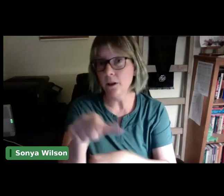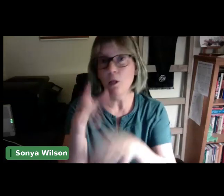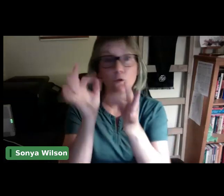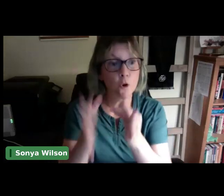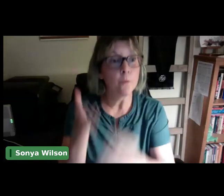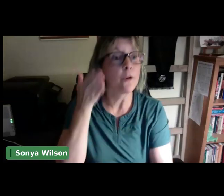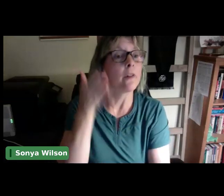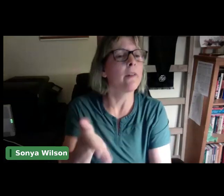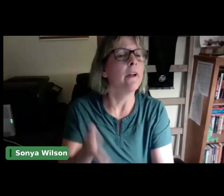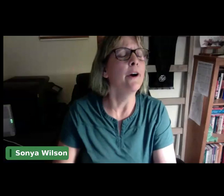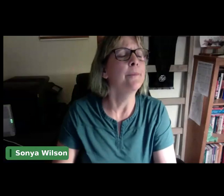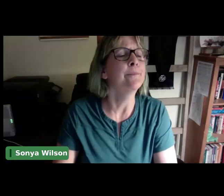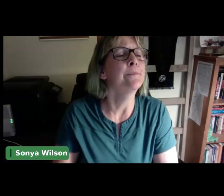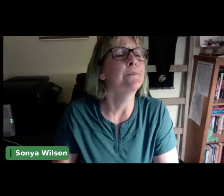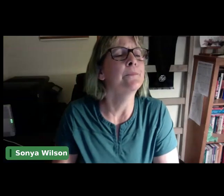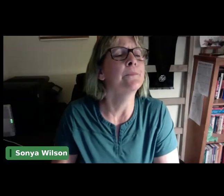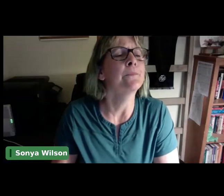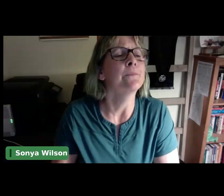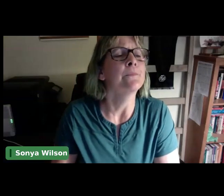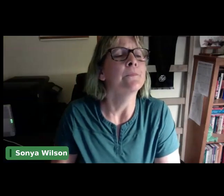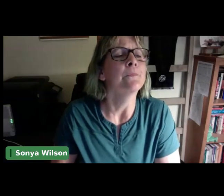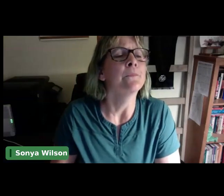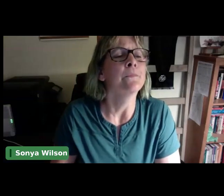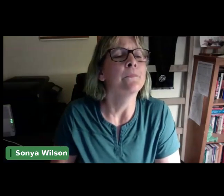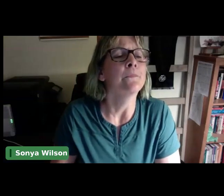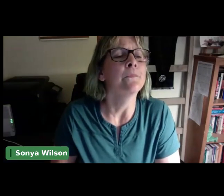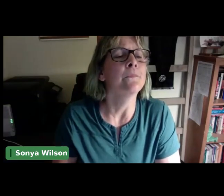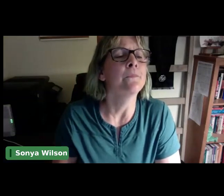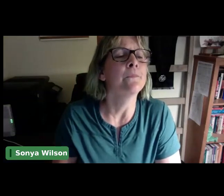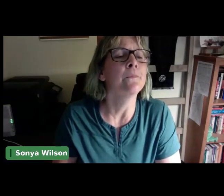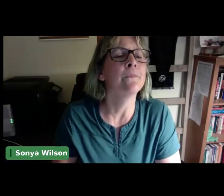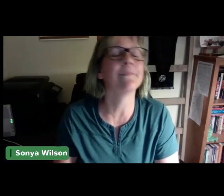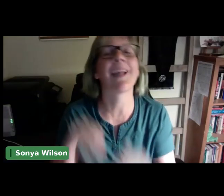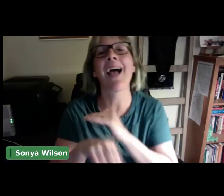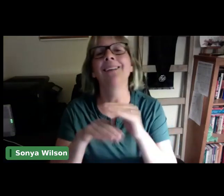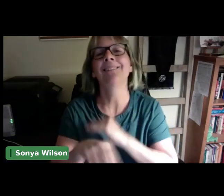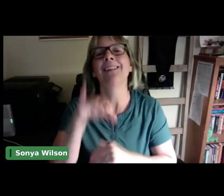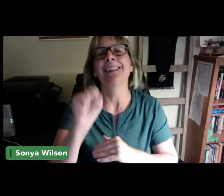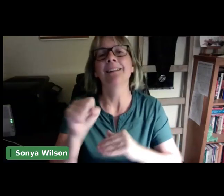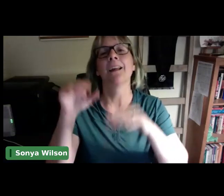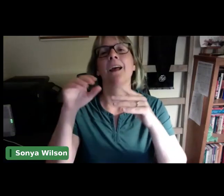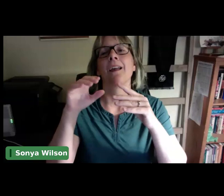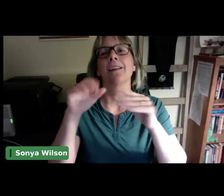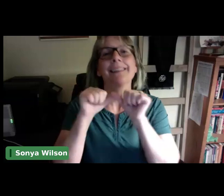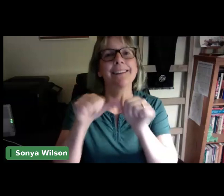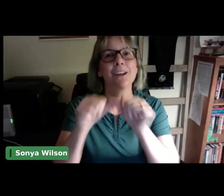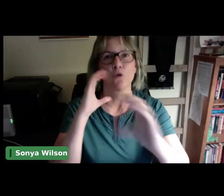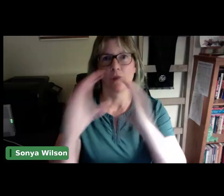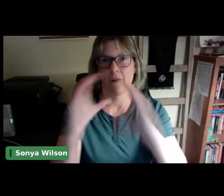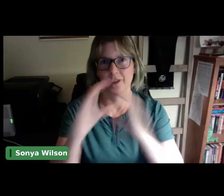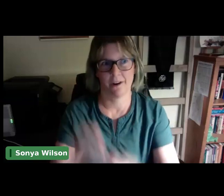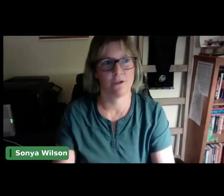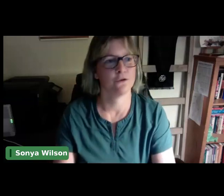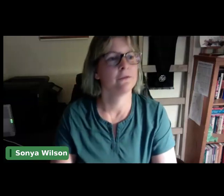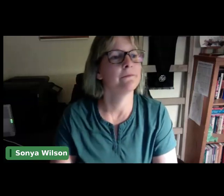in a visual manner as well or have an ASL interpreter on site.